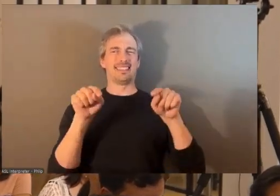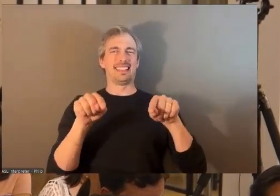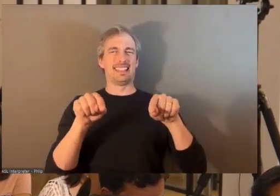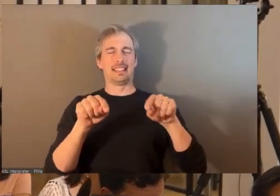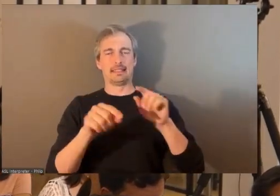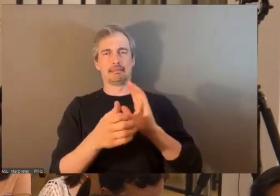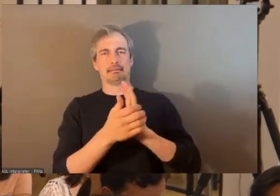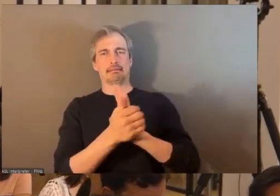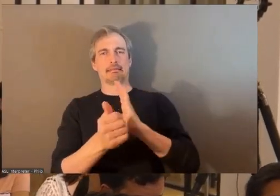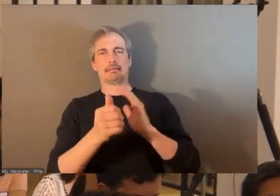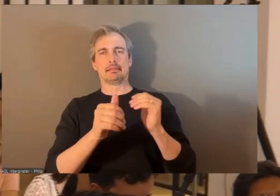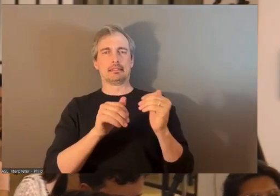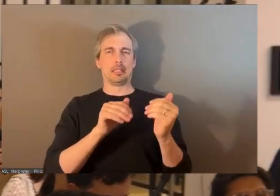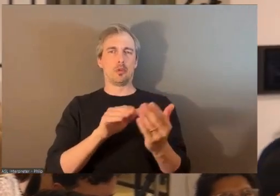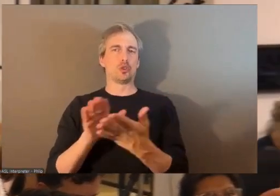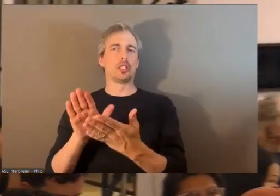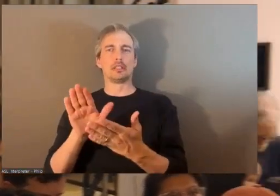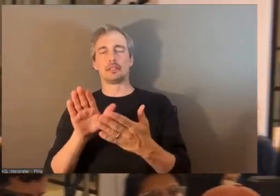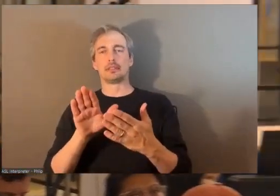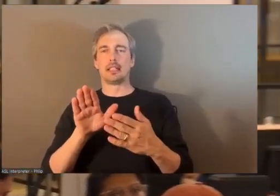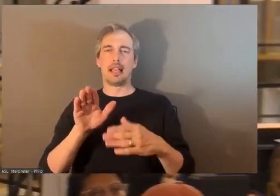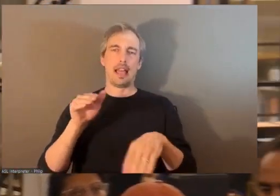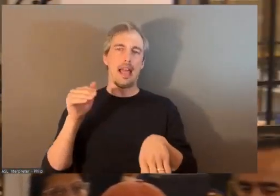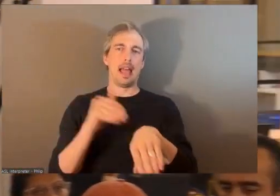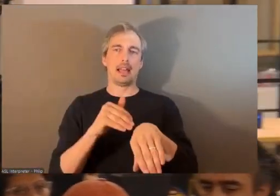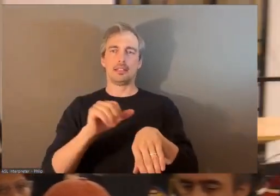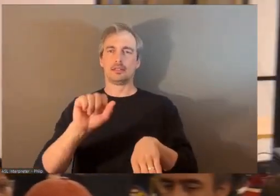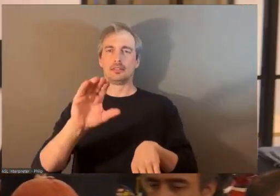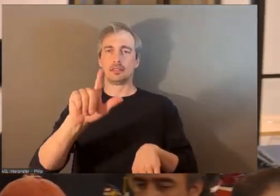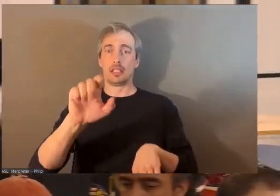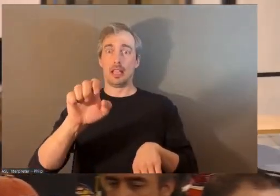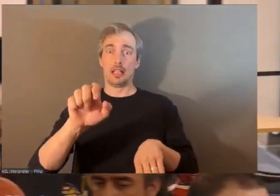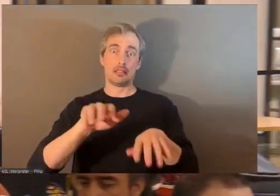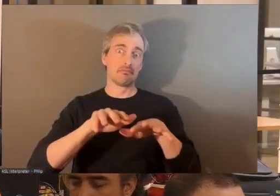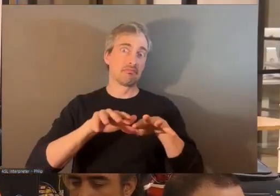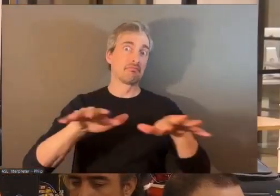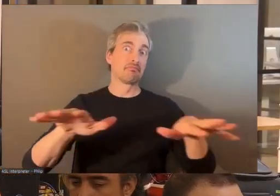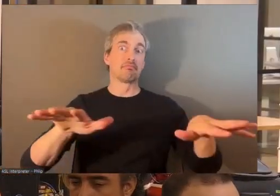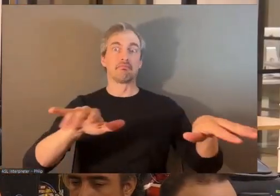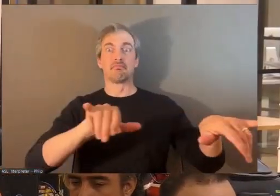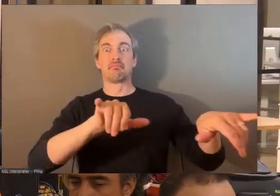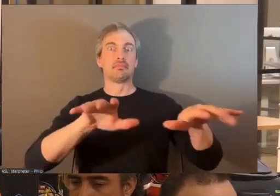out like... Identifying areas that need improvement, and also evaluating